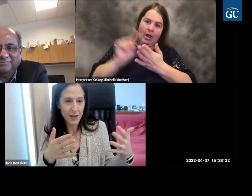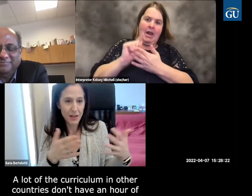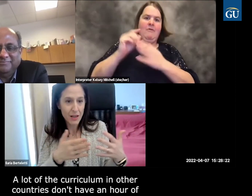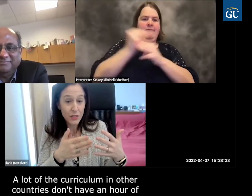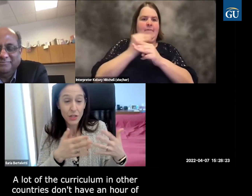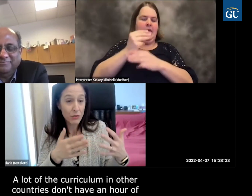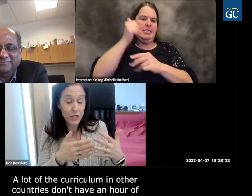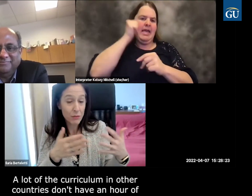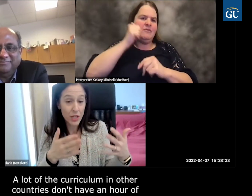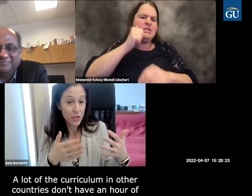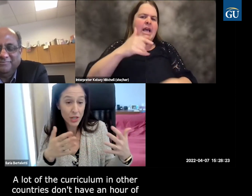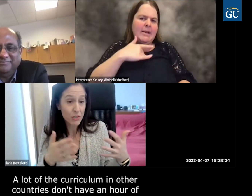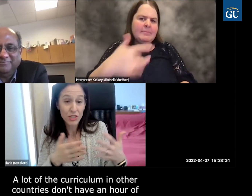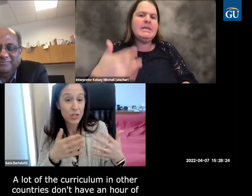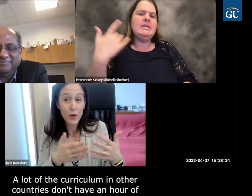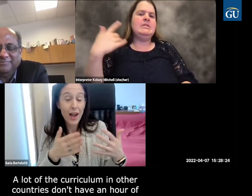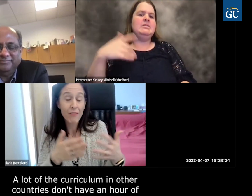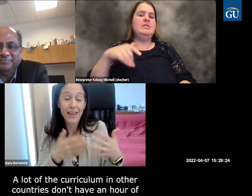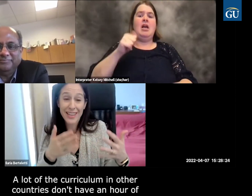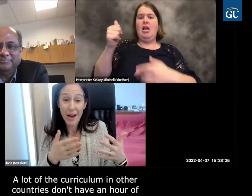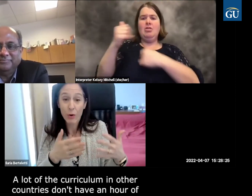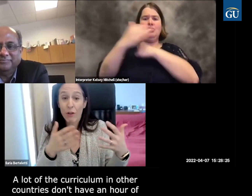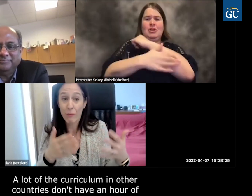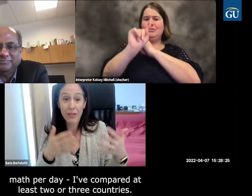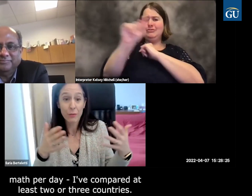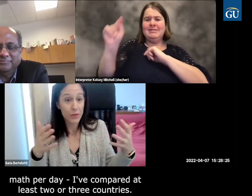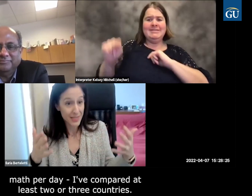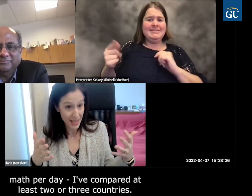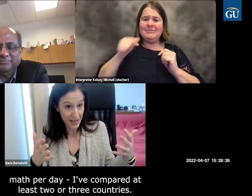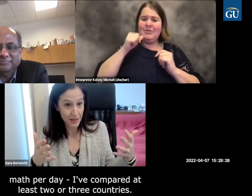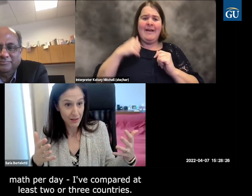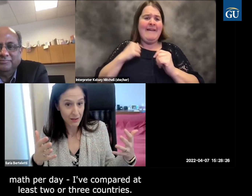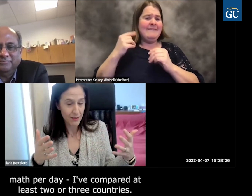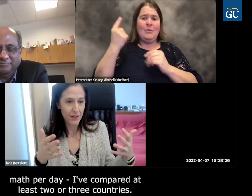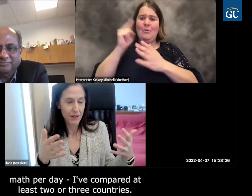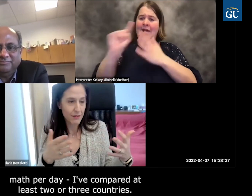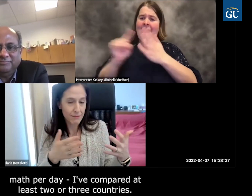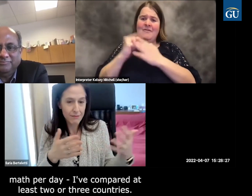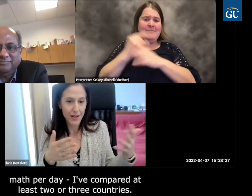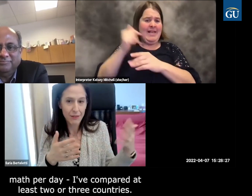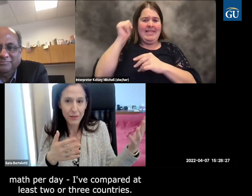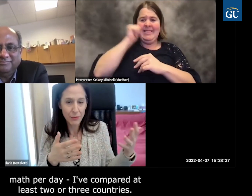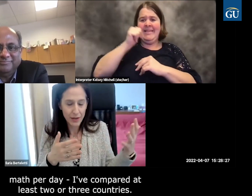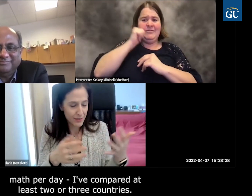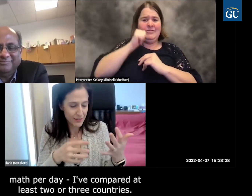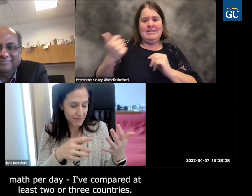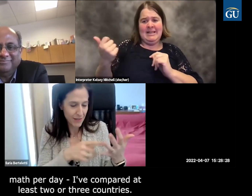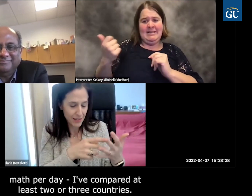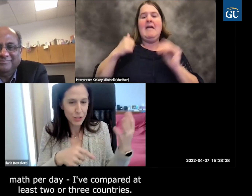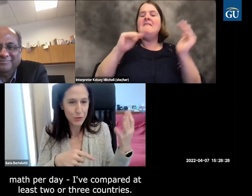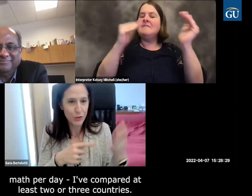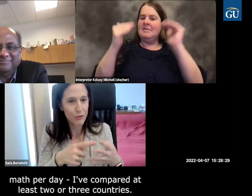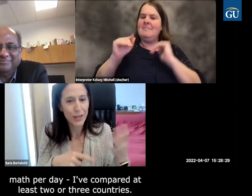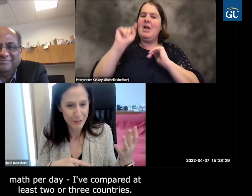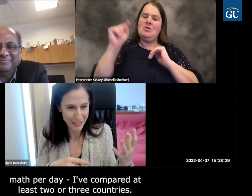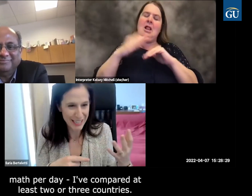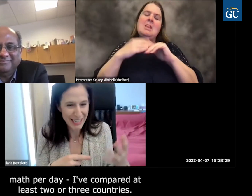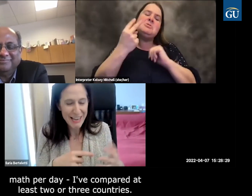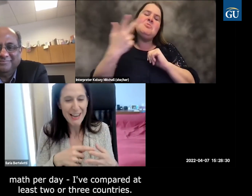a lot of the curriculum in other countries don't have an hour of math per day i i've compared at least two or three